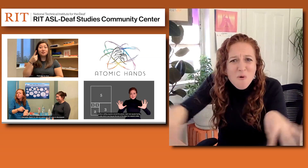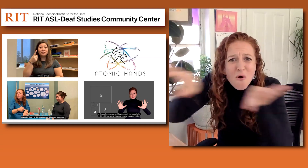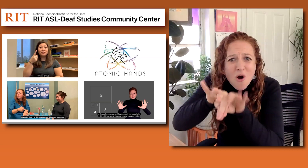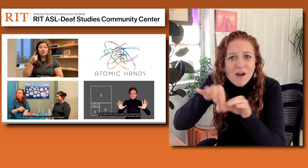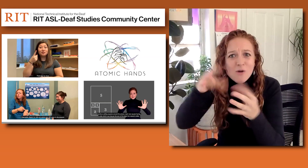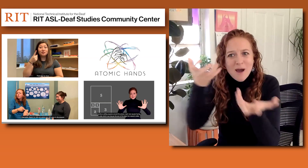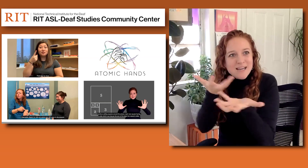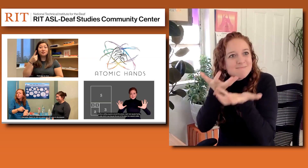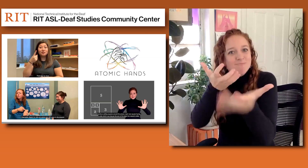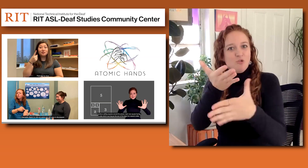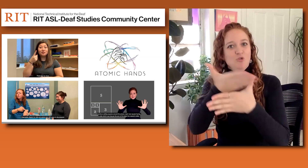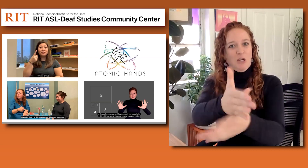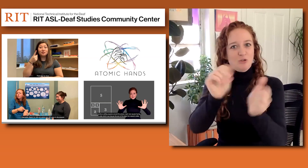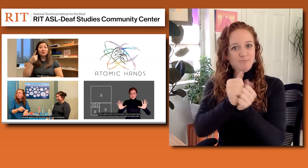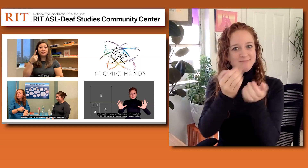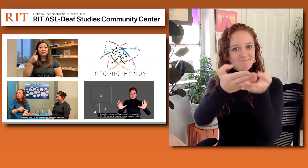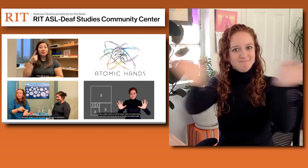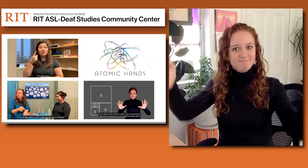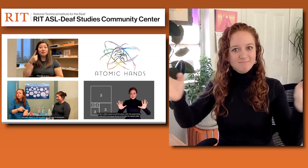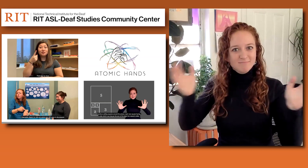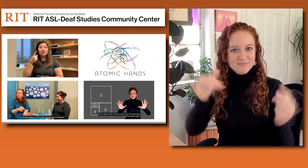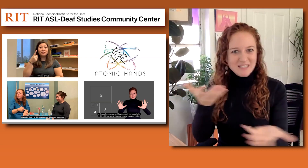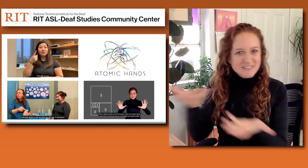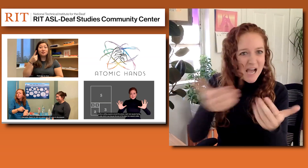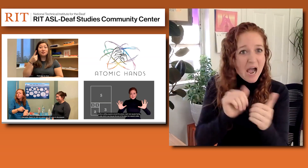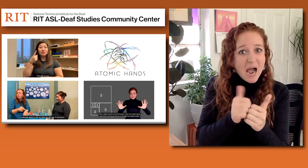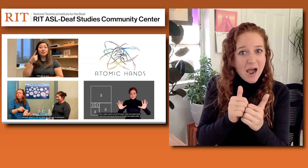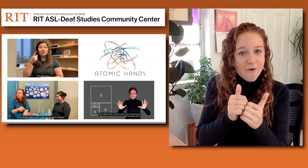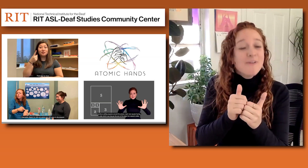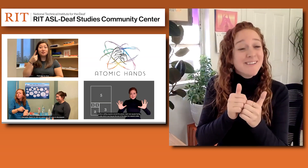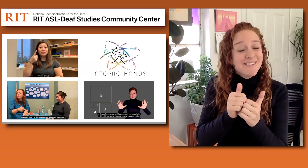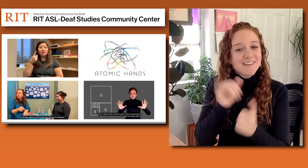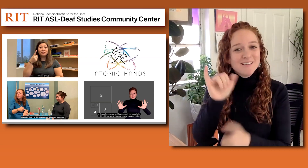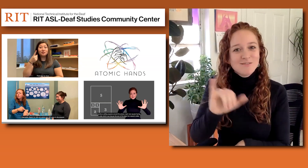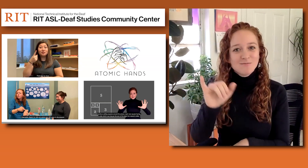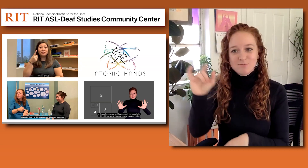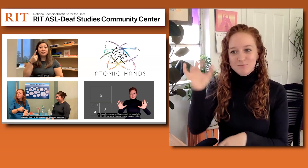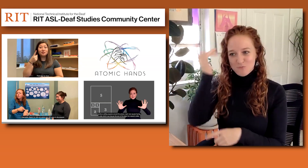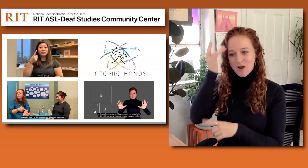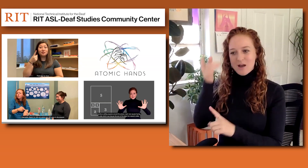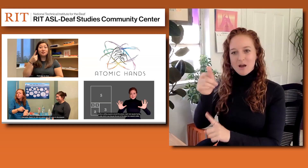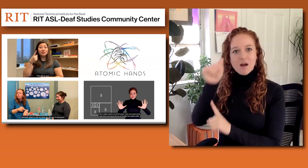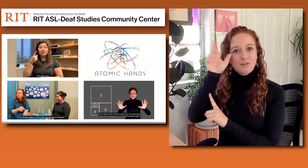"This is so important. "We want to share this information, but how could we do that?"